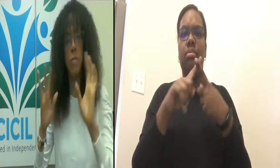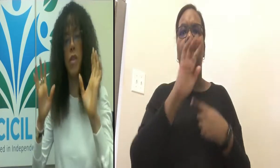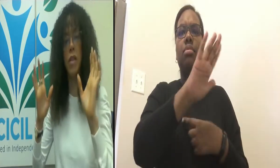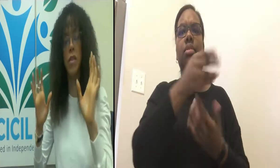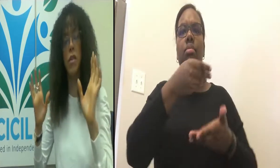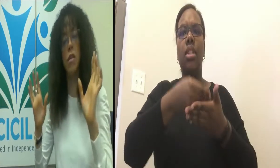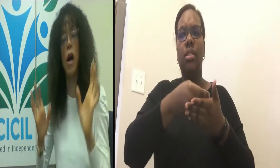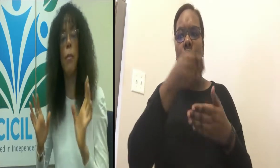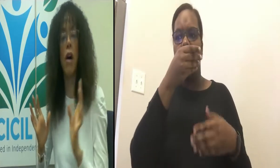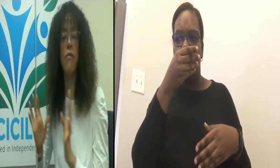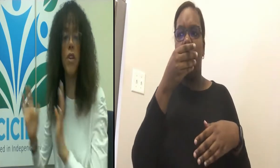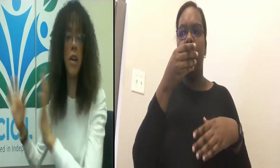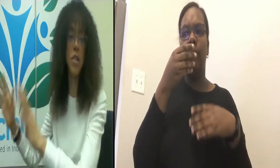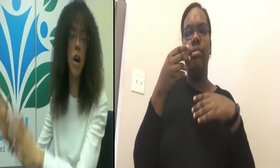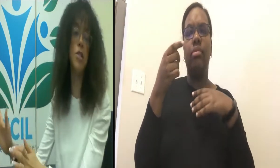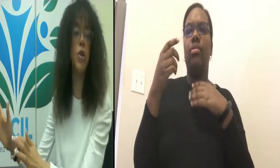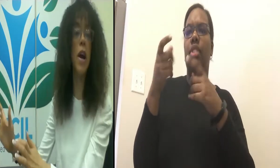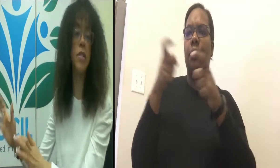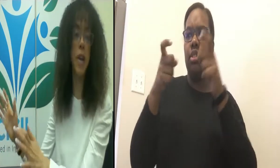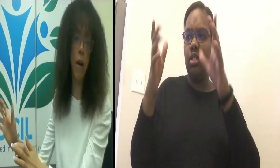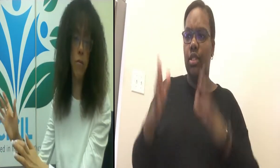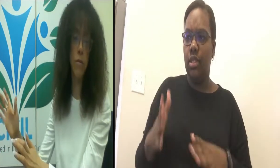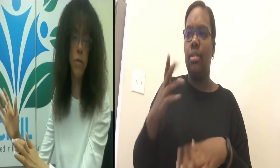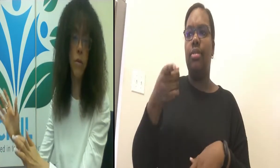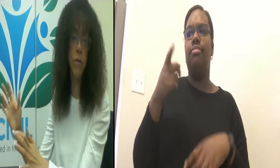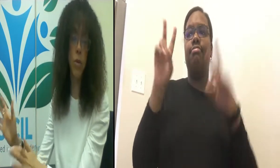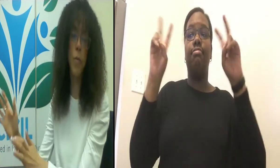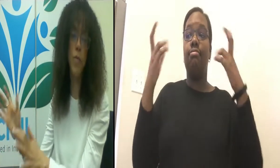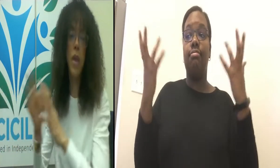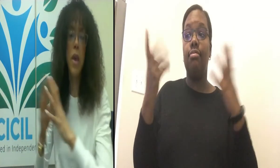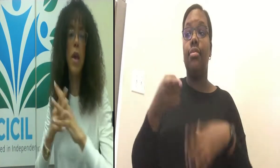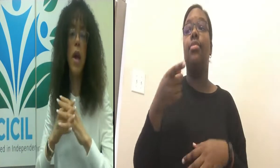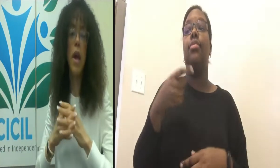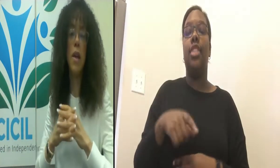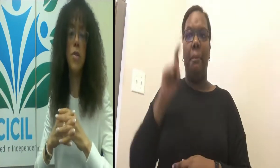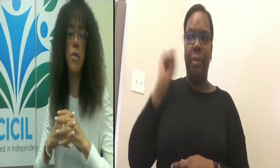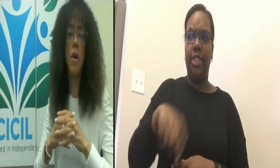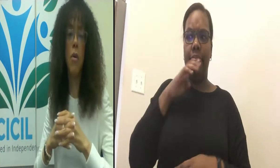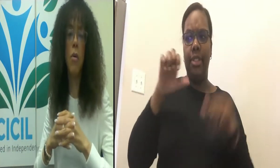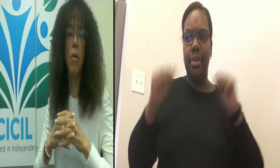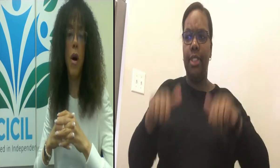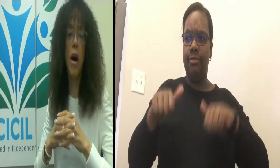CPA particularly CPAs that are third-party - that the nonprofit